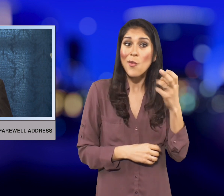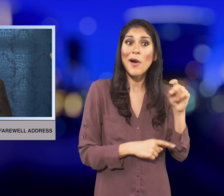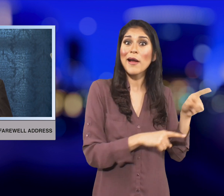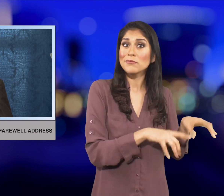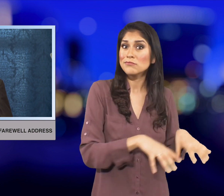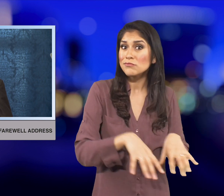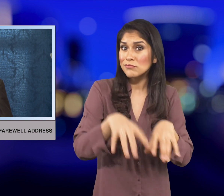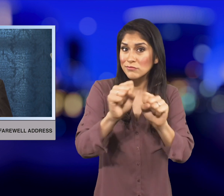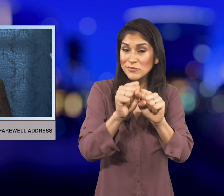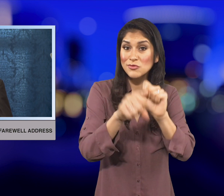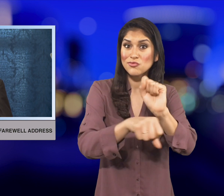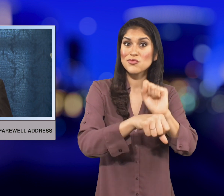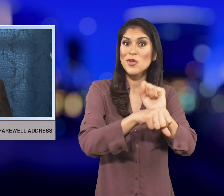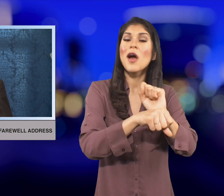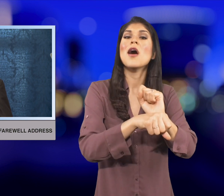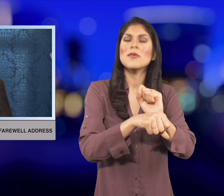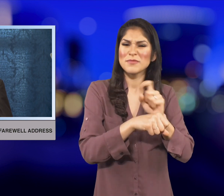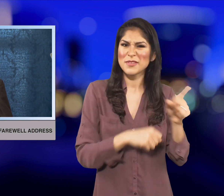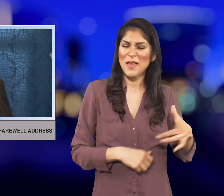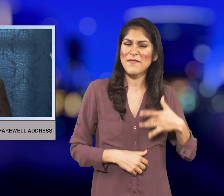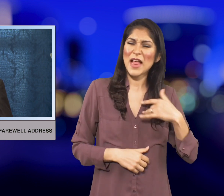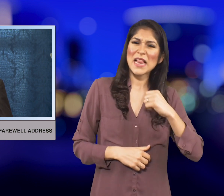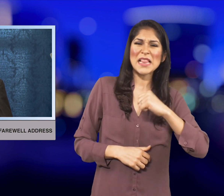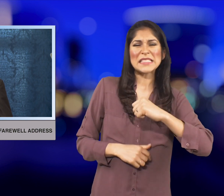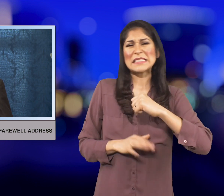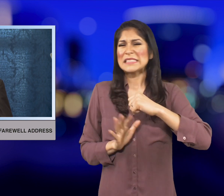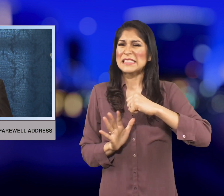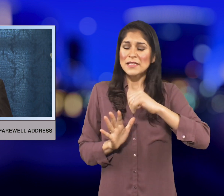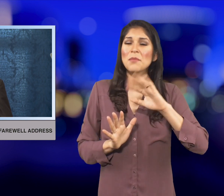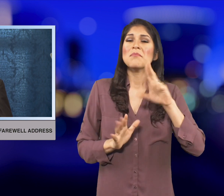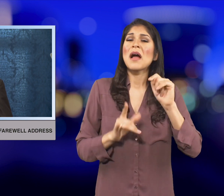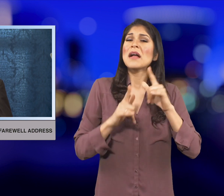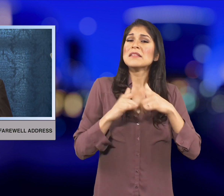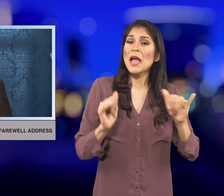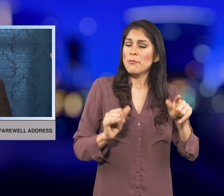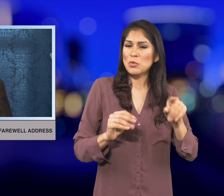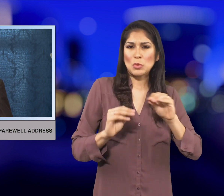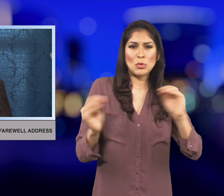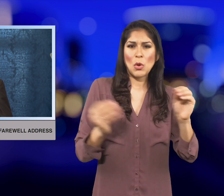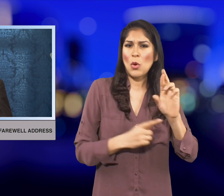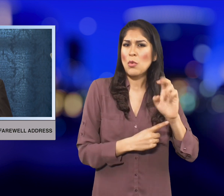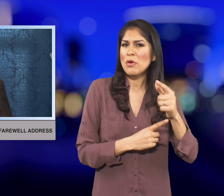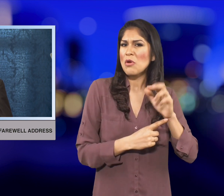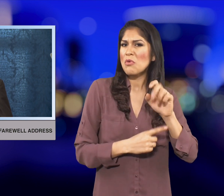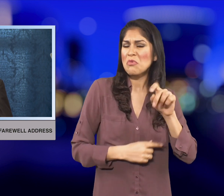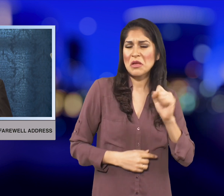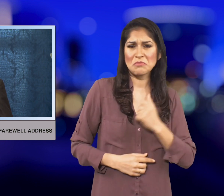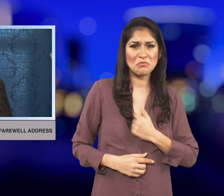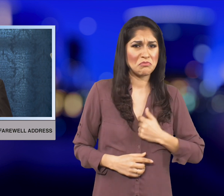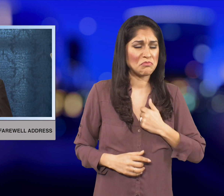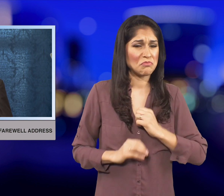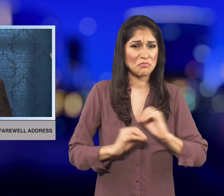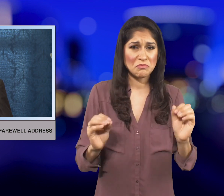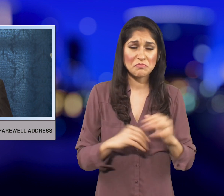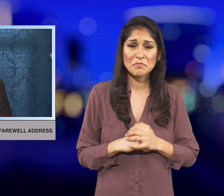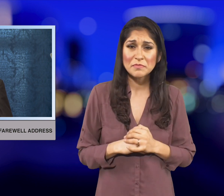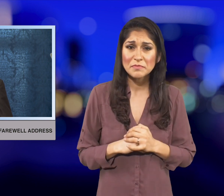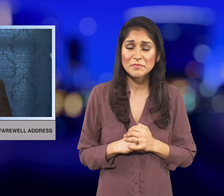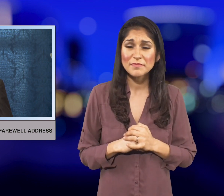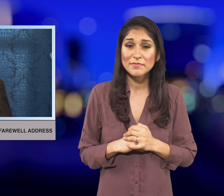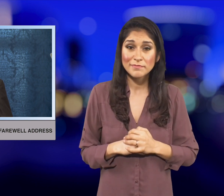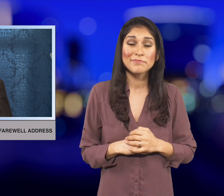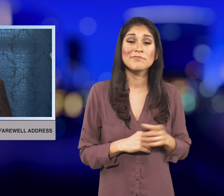Ryan initially said that he was reluctant to take the job but also that he has no regrets.